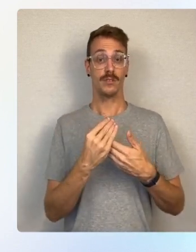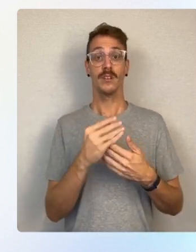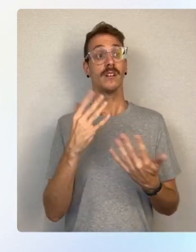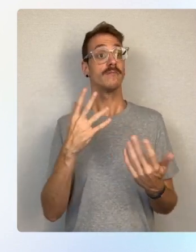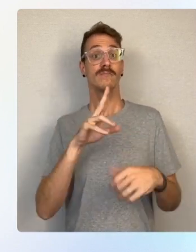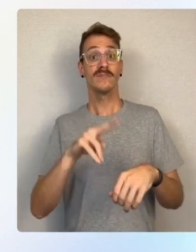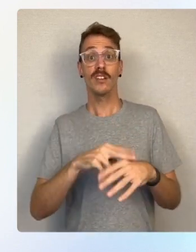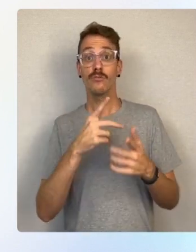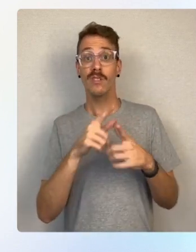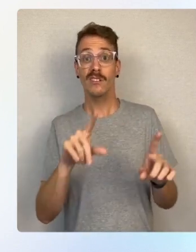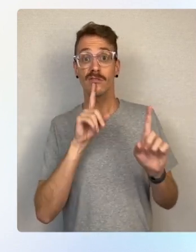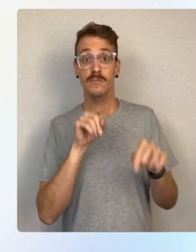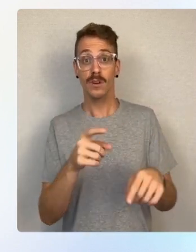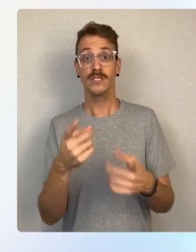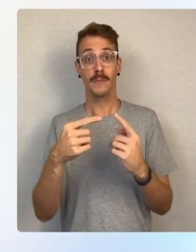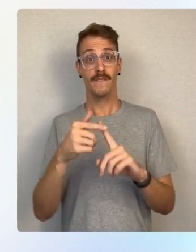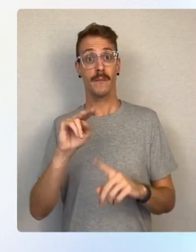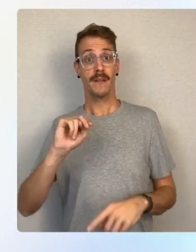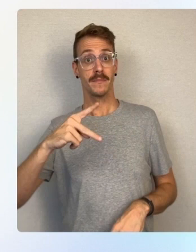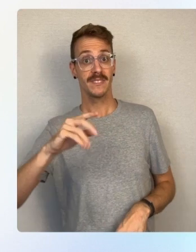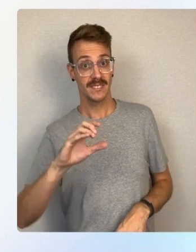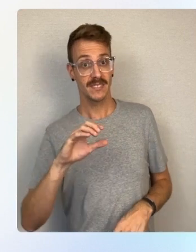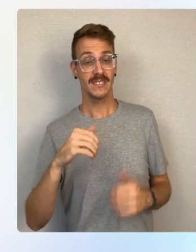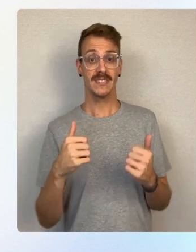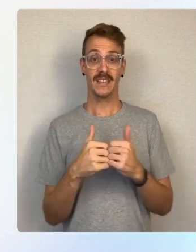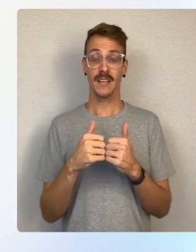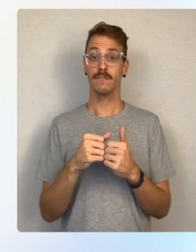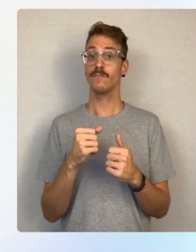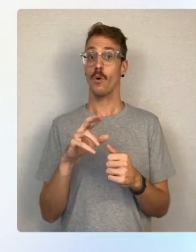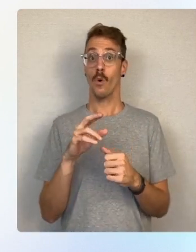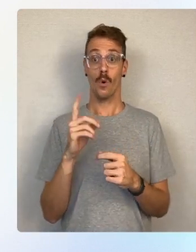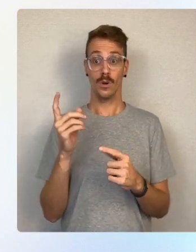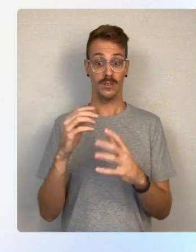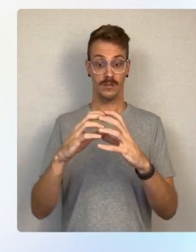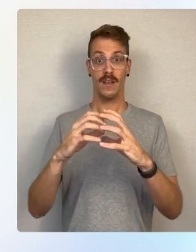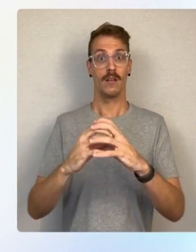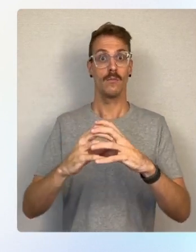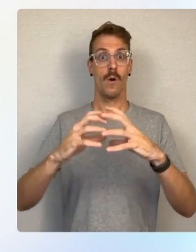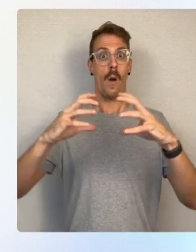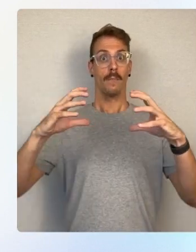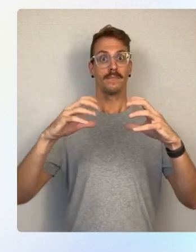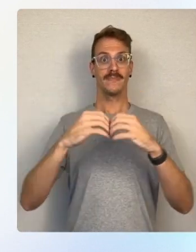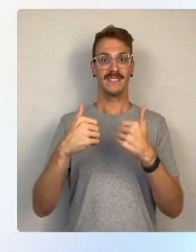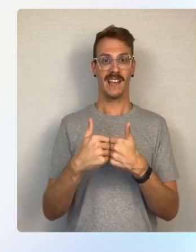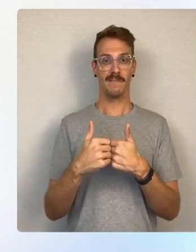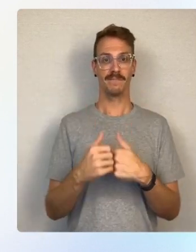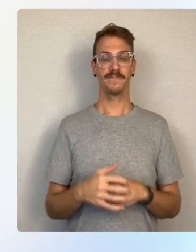such as a natural language response issued by an NPC, or a sphere growing in size.